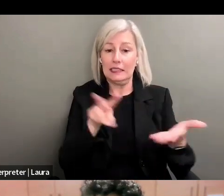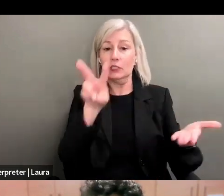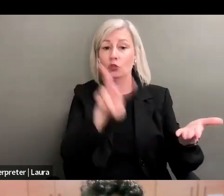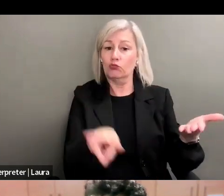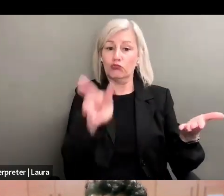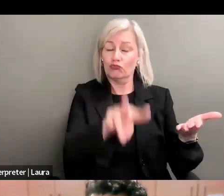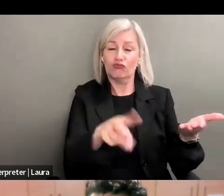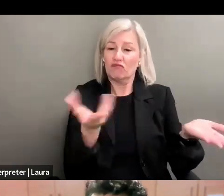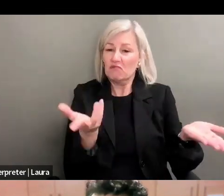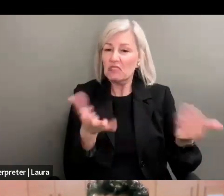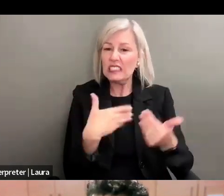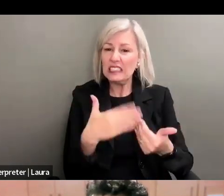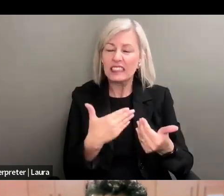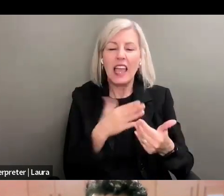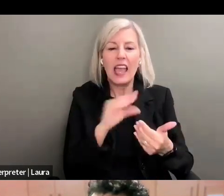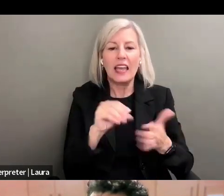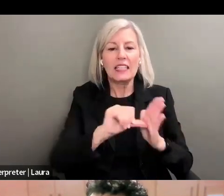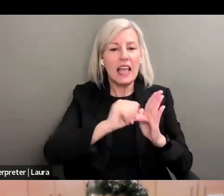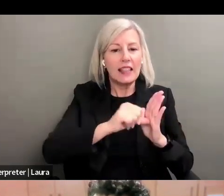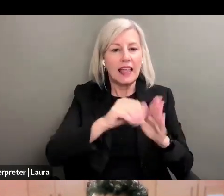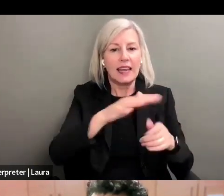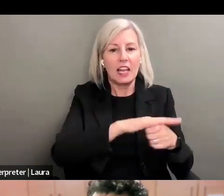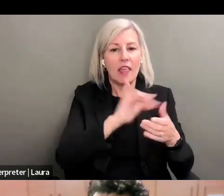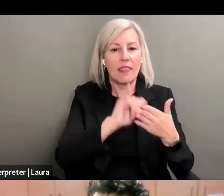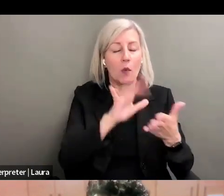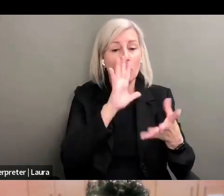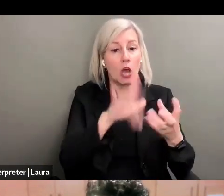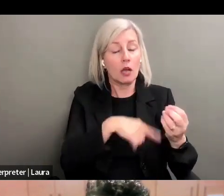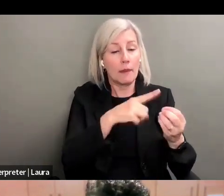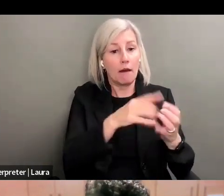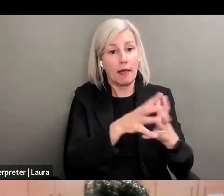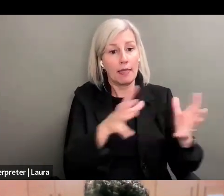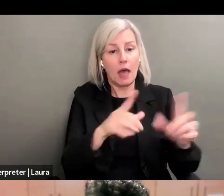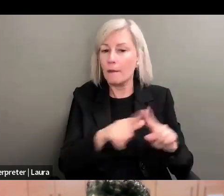And I think it's highlighting an area that we talk about a lot, but we don't often assess.